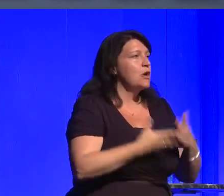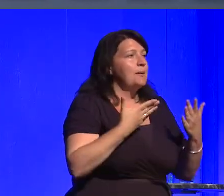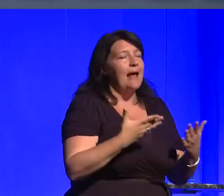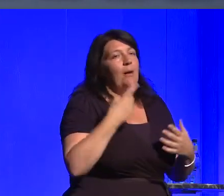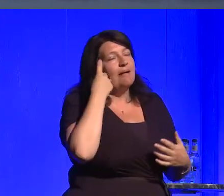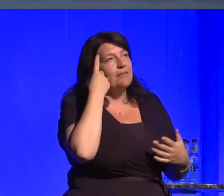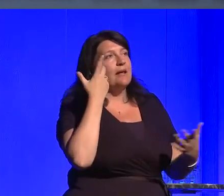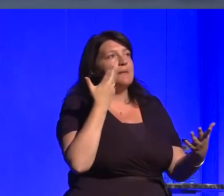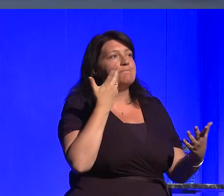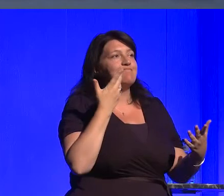That is what we do.